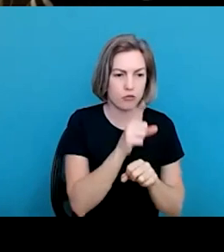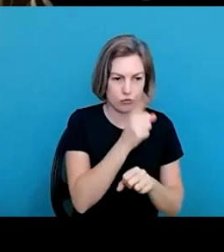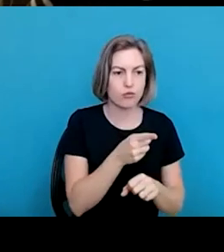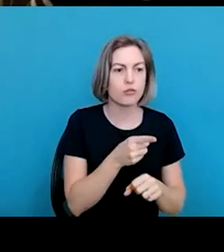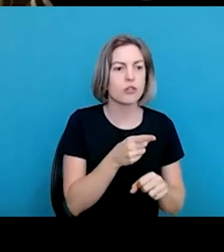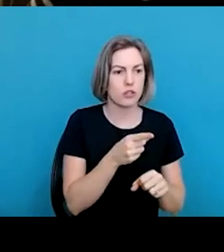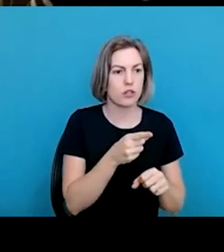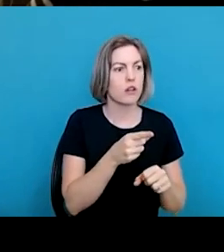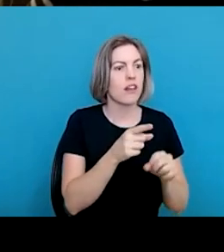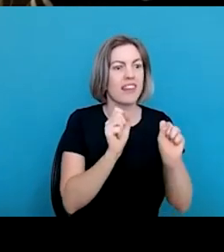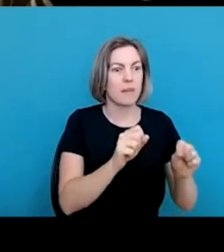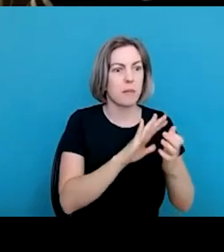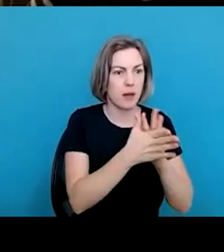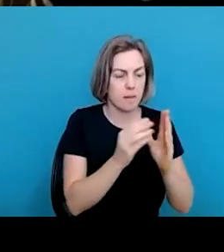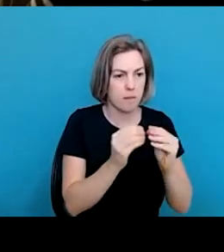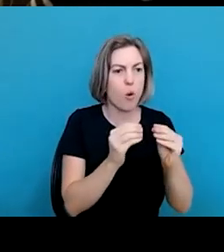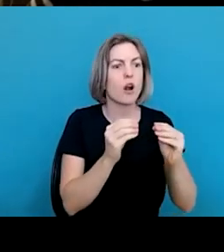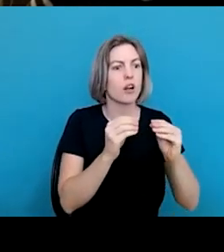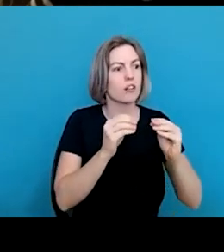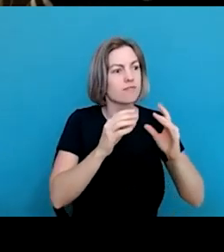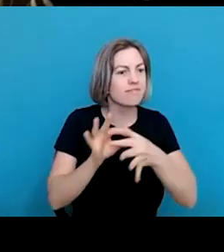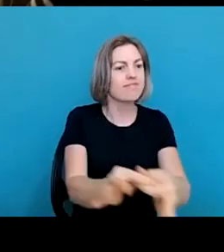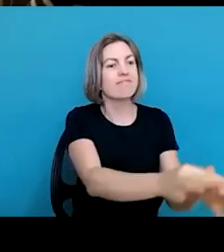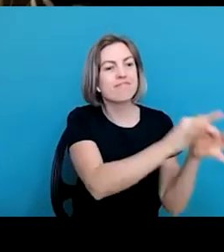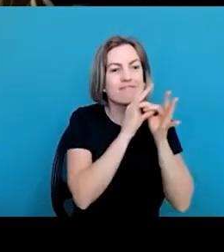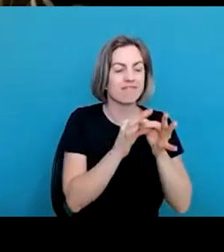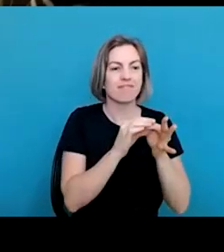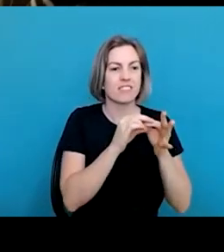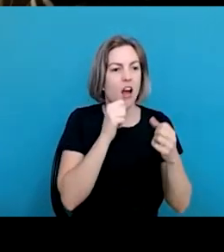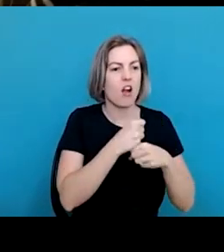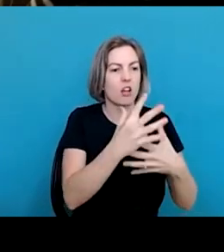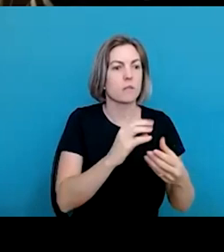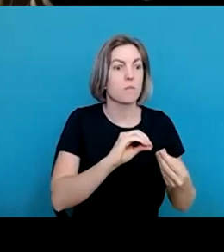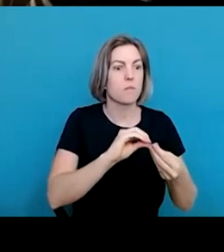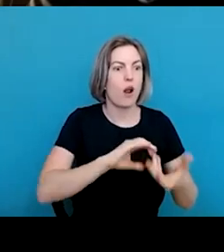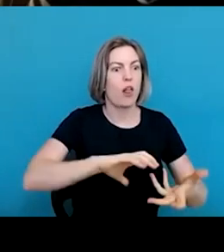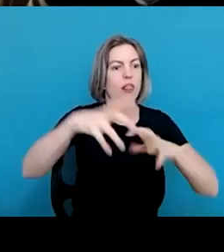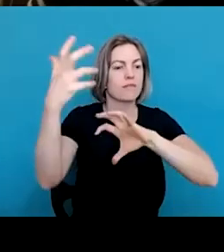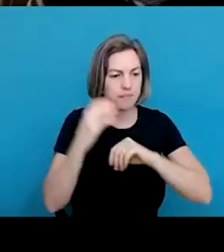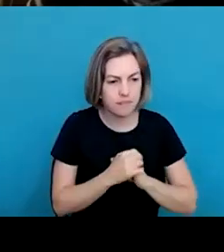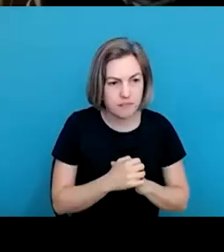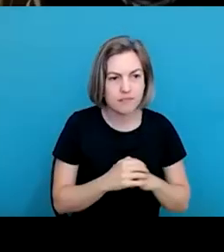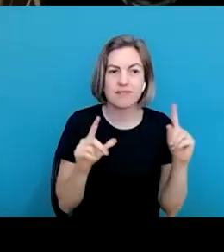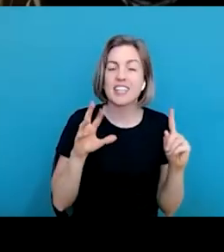capability rather than distopian? >>LARRY GOLDBERG: We are looking for utopian for sure.